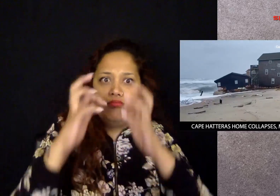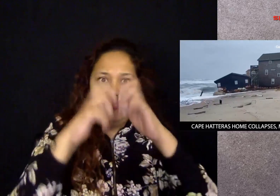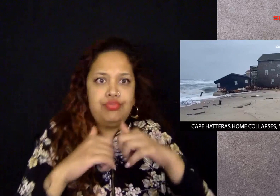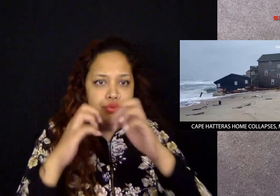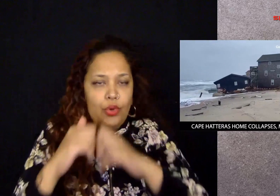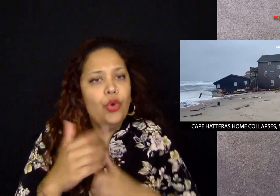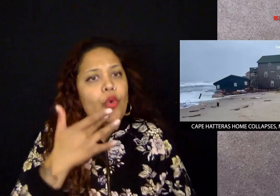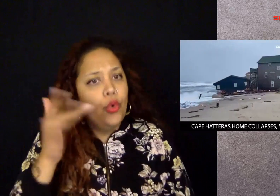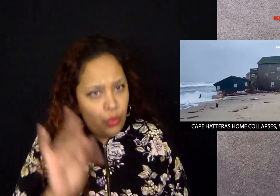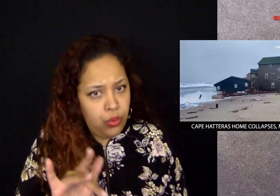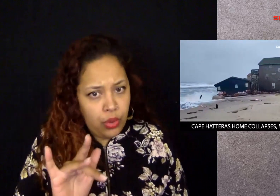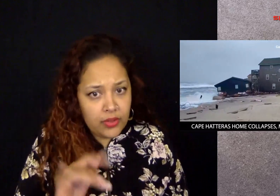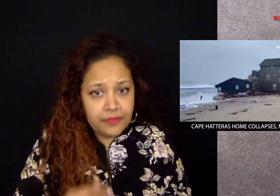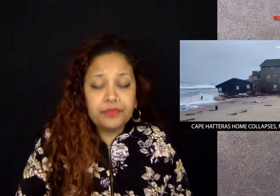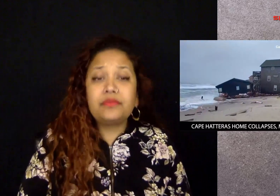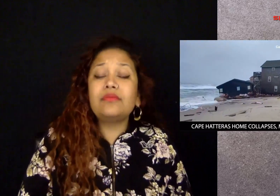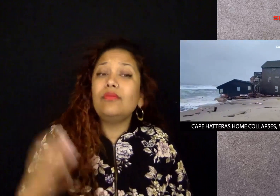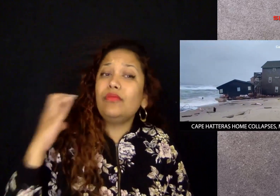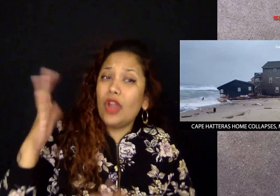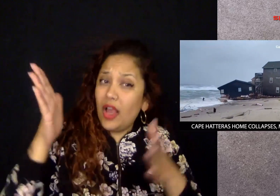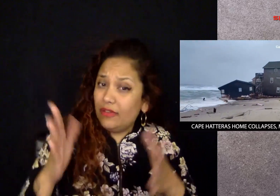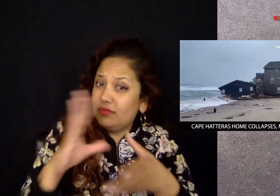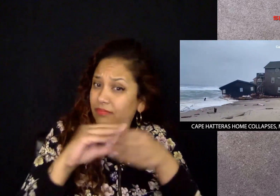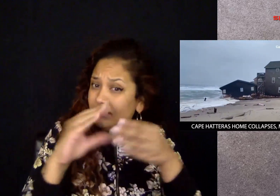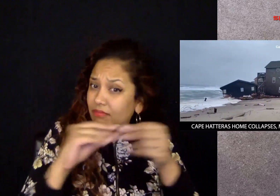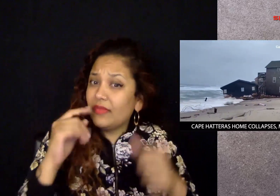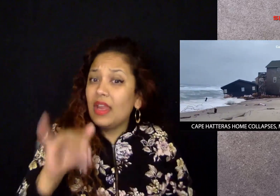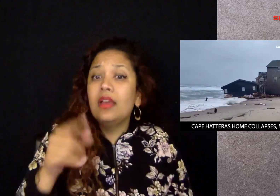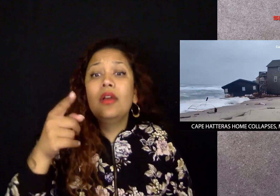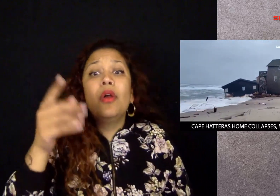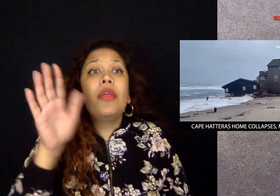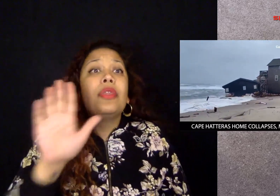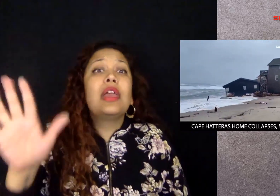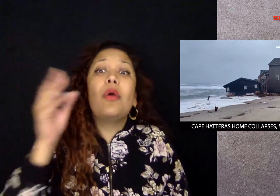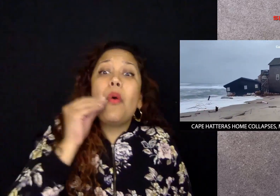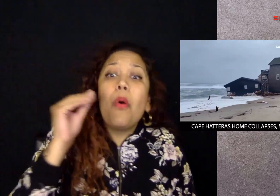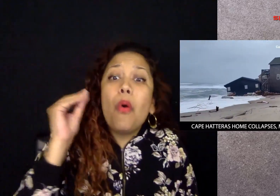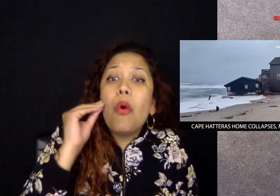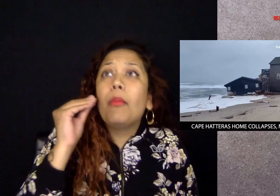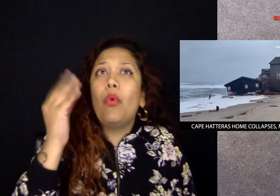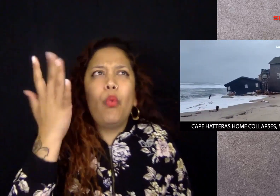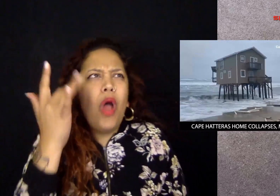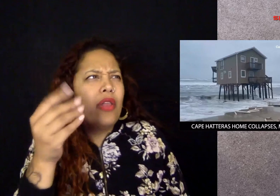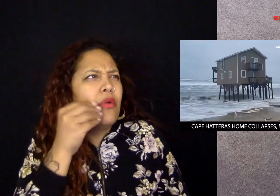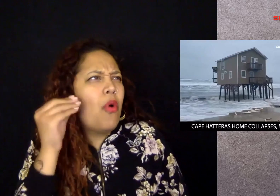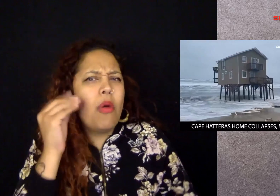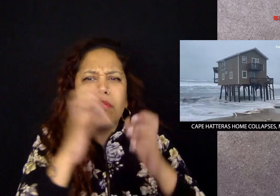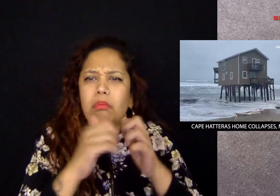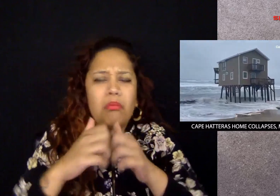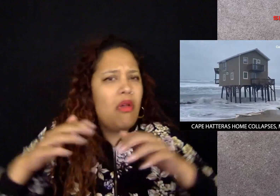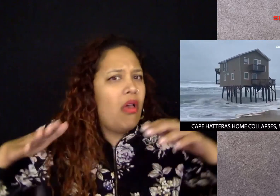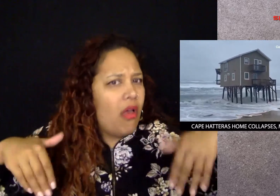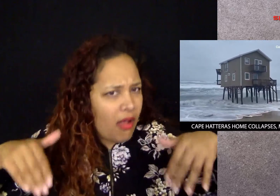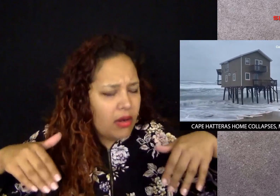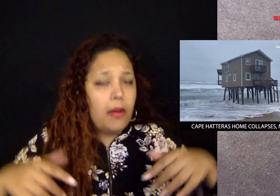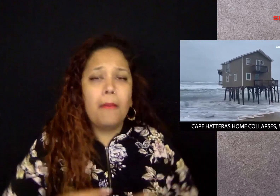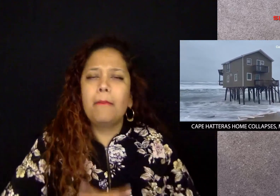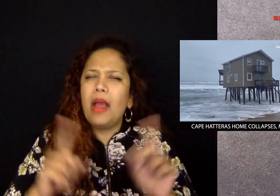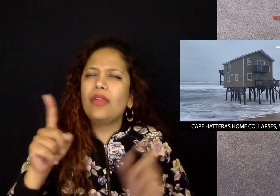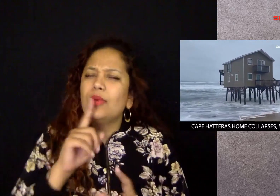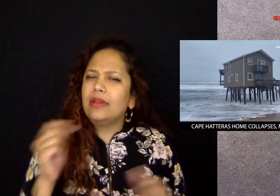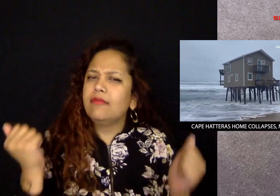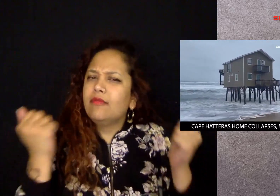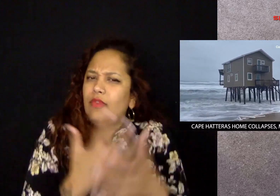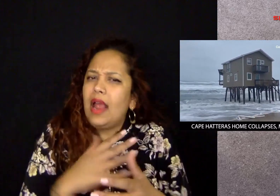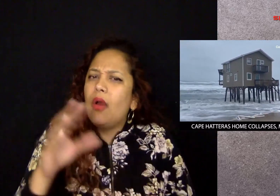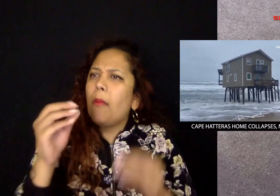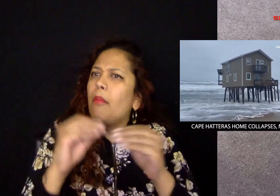homes when they collapsed officials would not say why the homes are collapsing but they